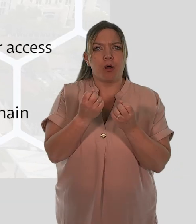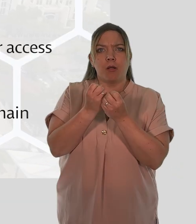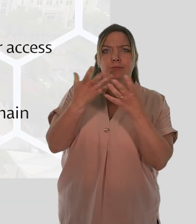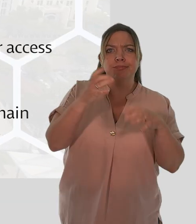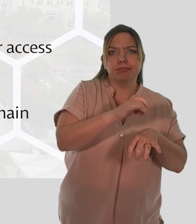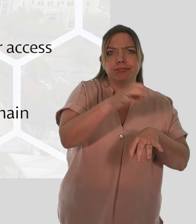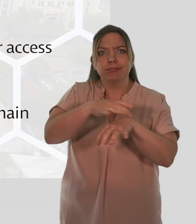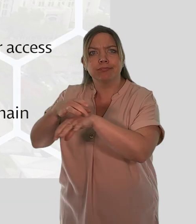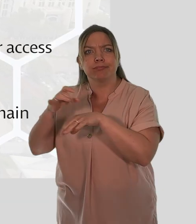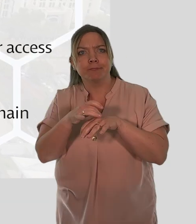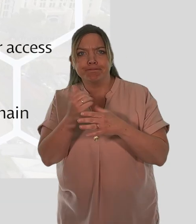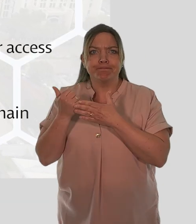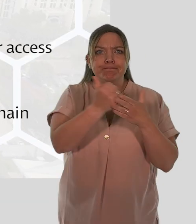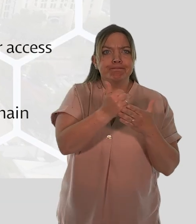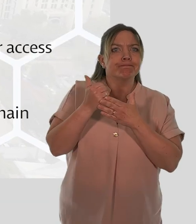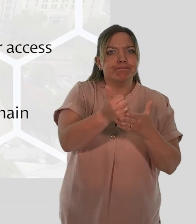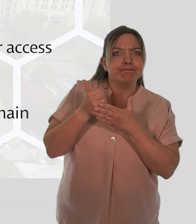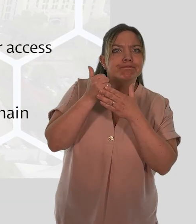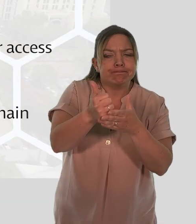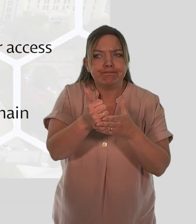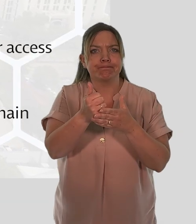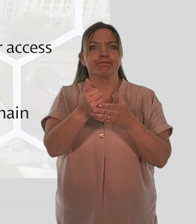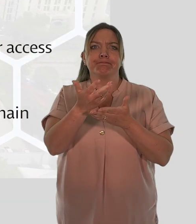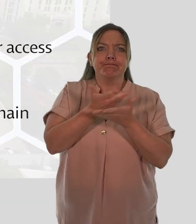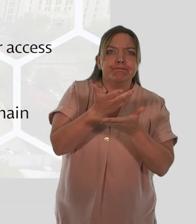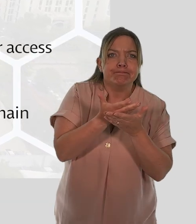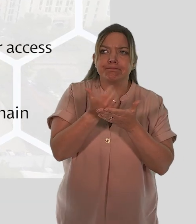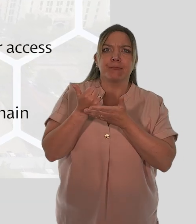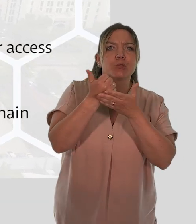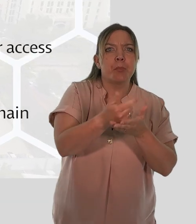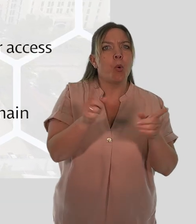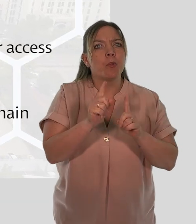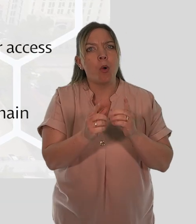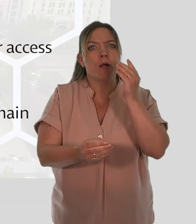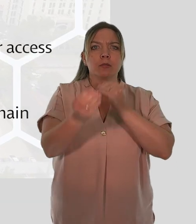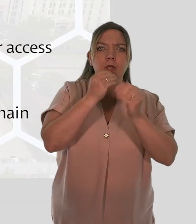monitoring to try and slow the disease onset and disease progression.